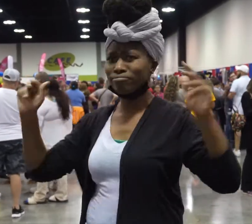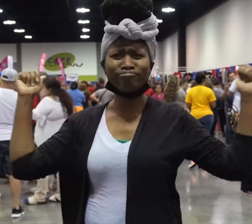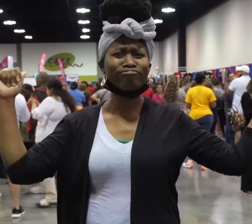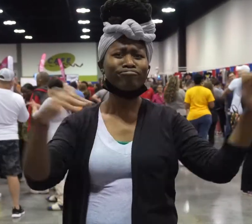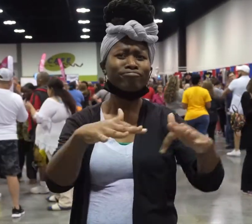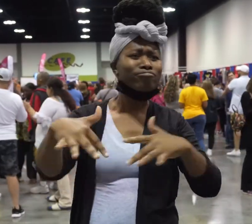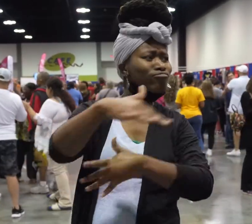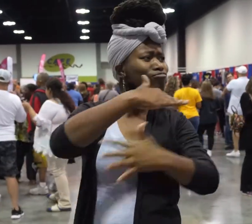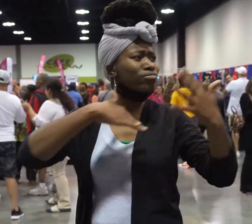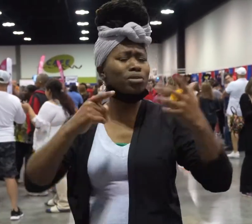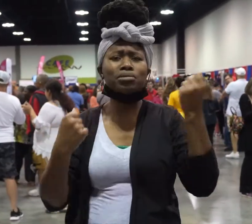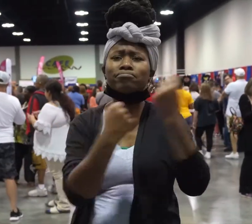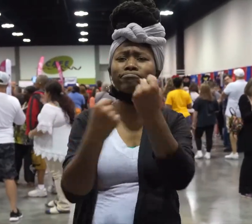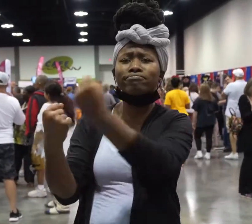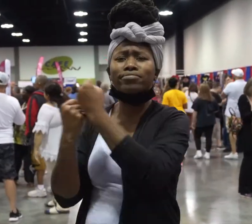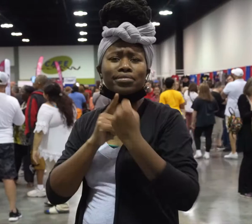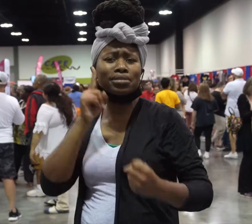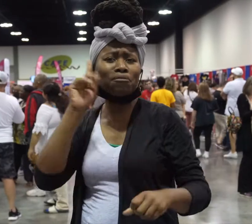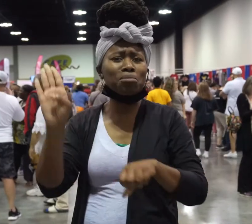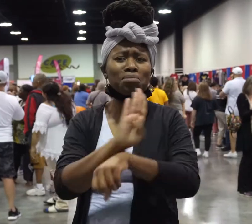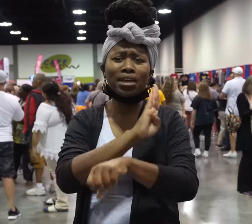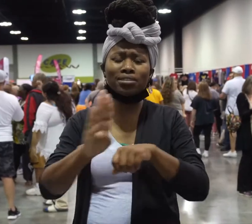What a great crowd! Support Deaf business owners.